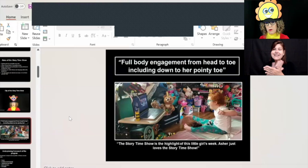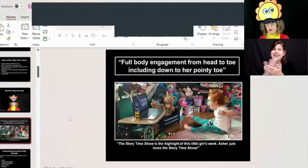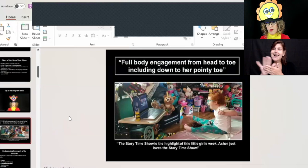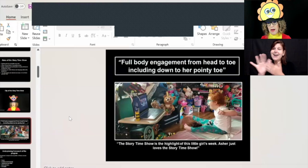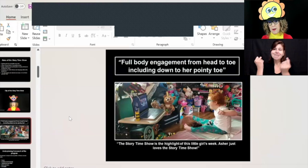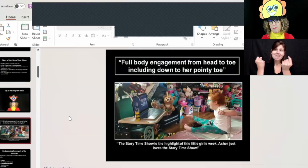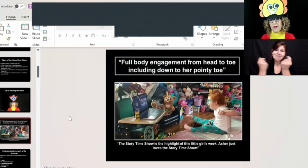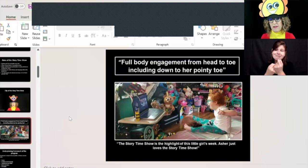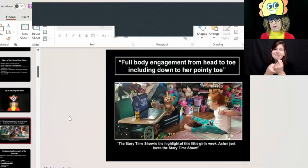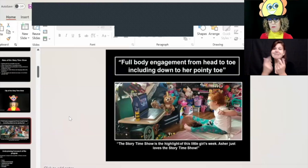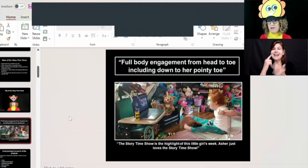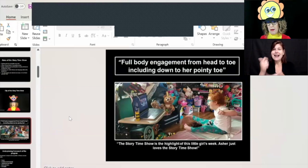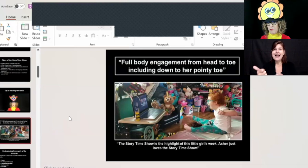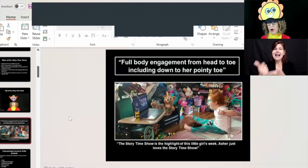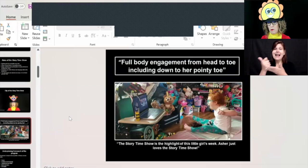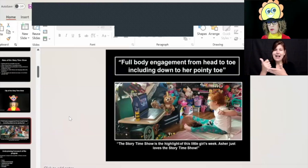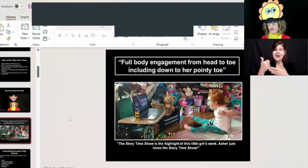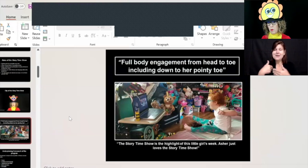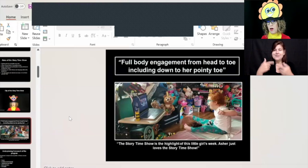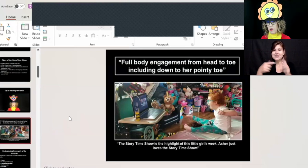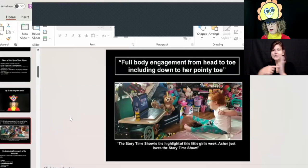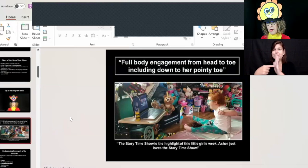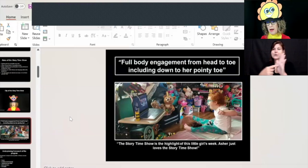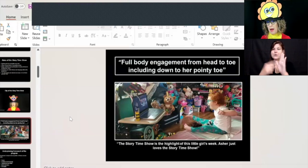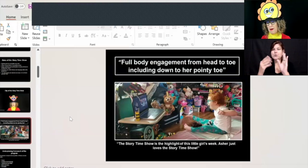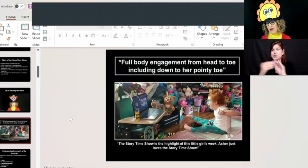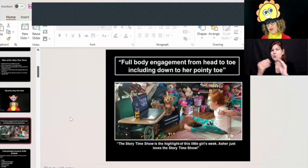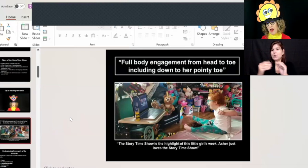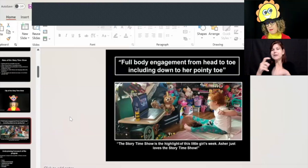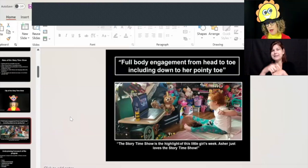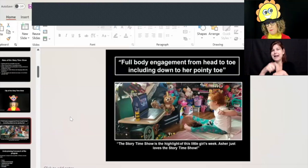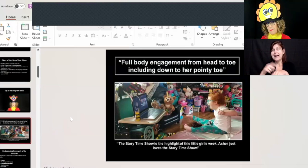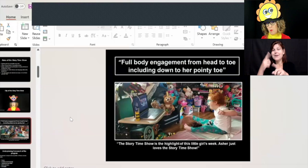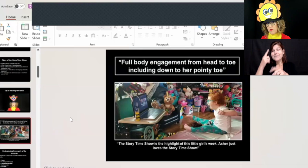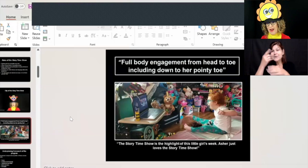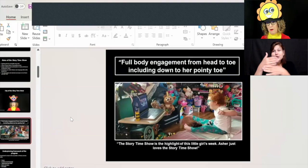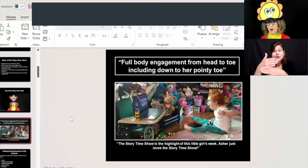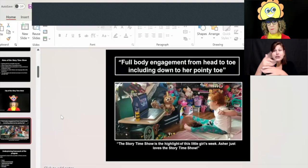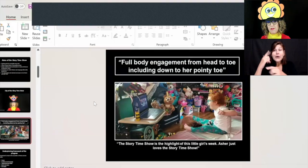to bring "The Story Time Show" to the world by sharing so many wonderful outcomes.